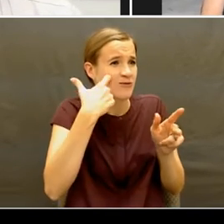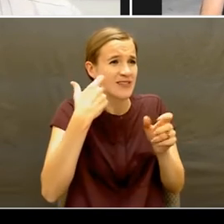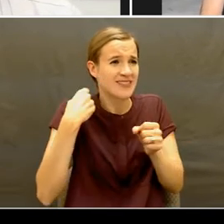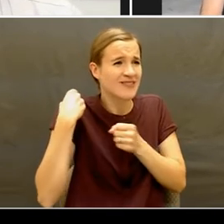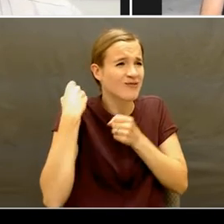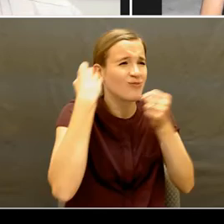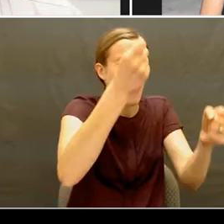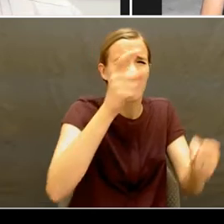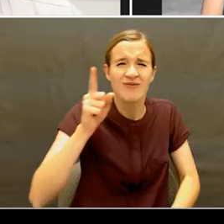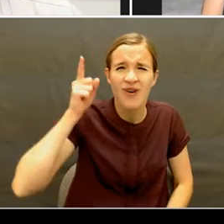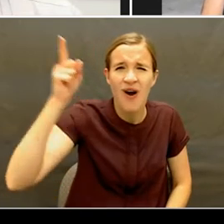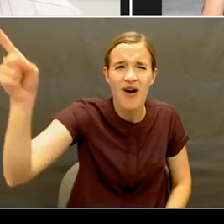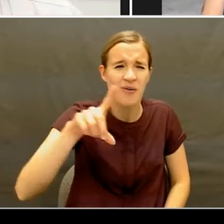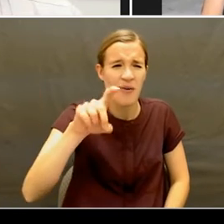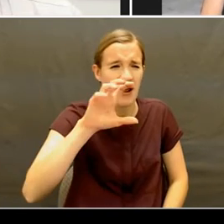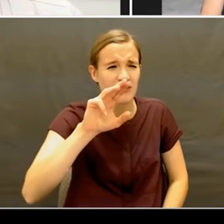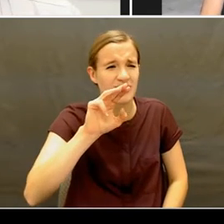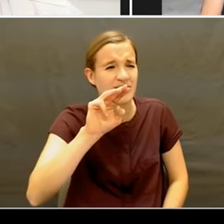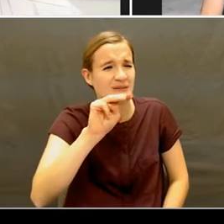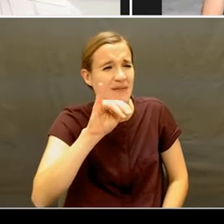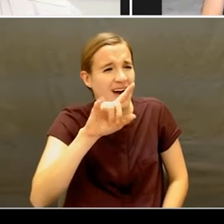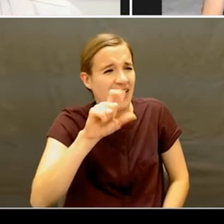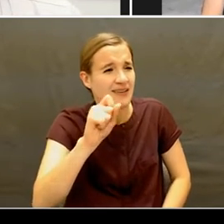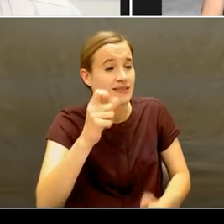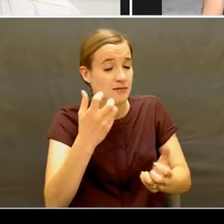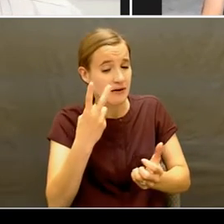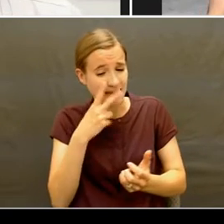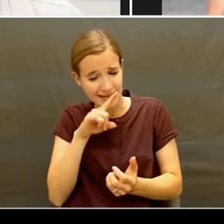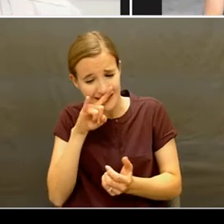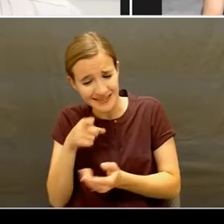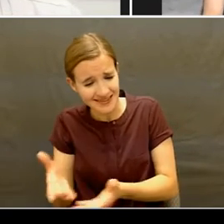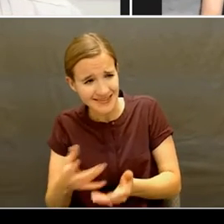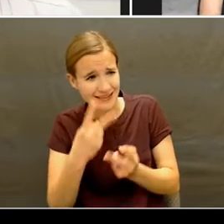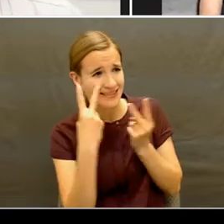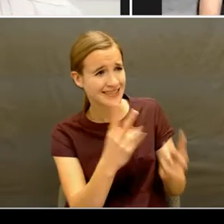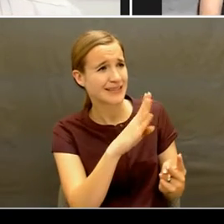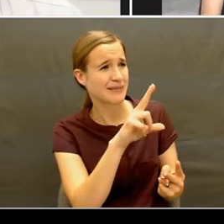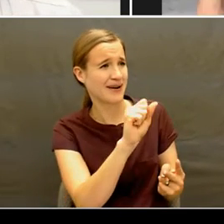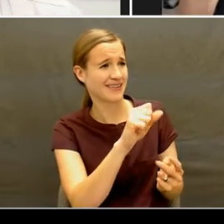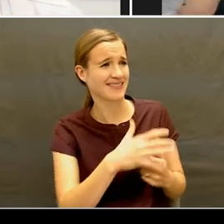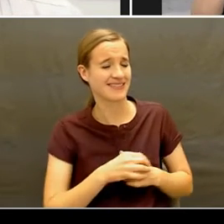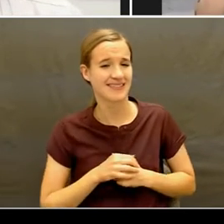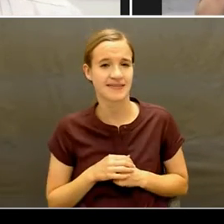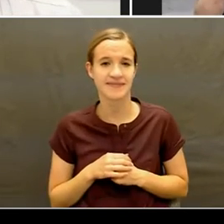that many things out there that we can as, in our culture that we can grab ahold of and actually